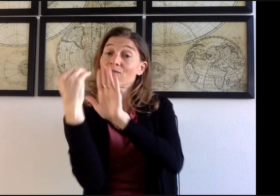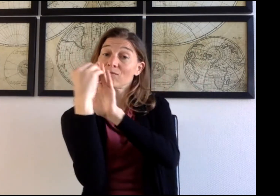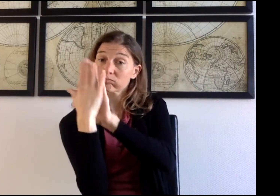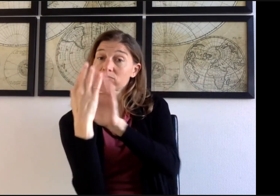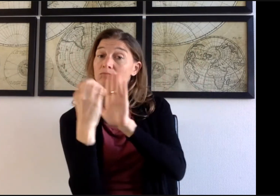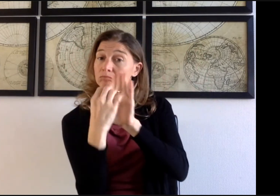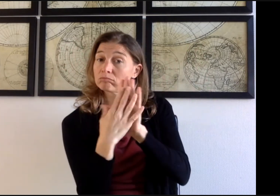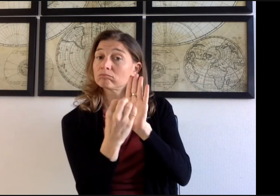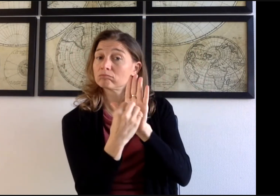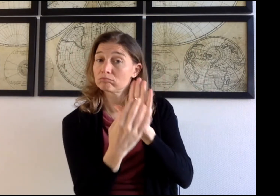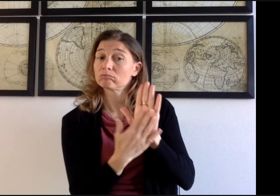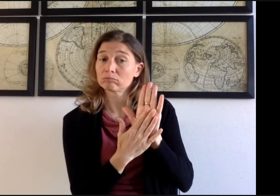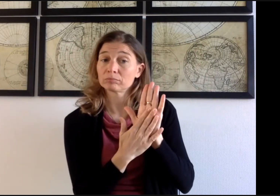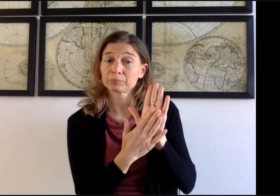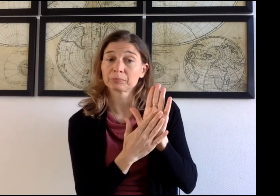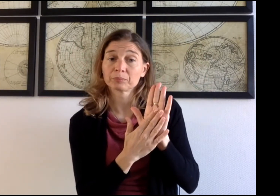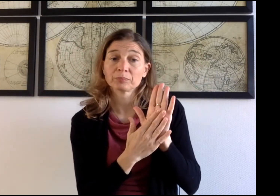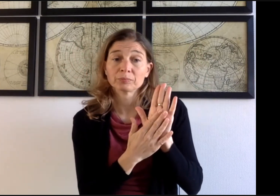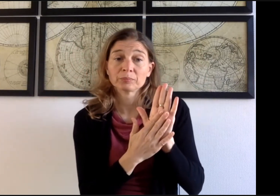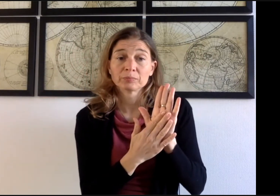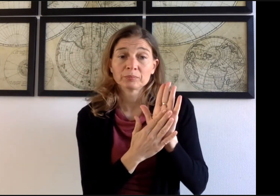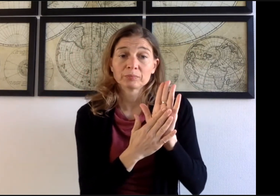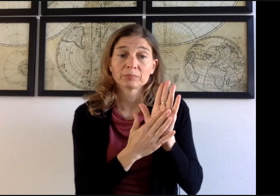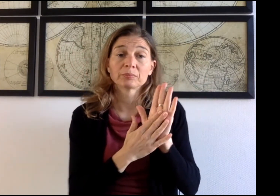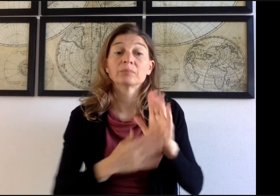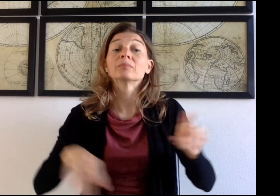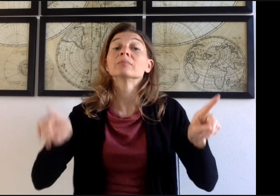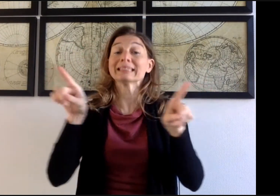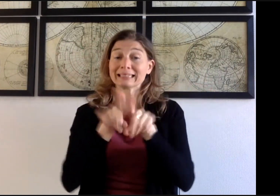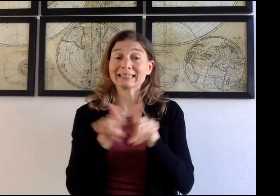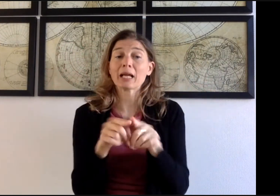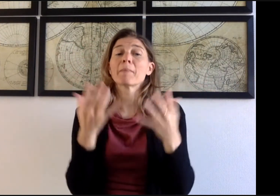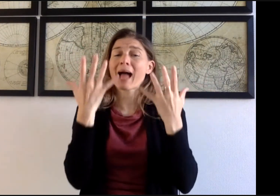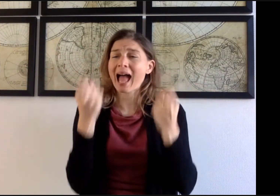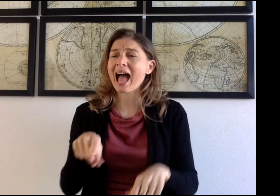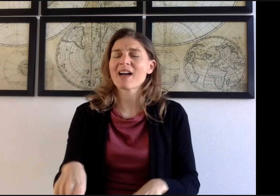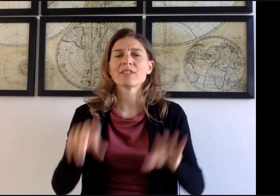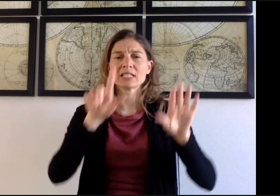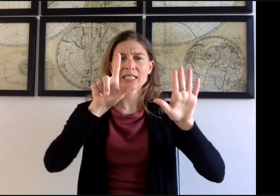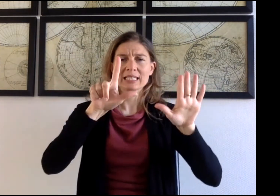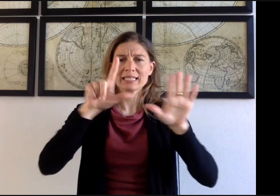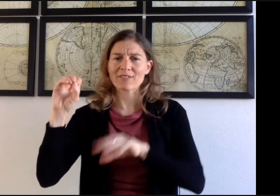these demands are NGO leaders and international governments,